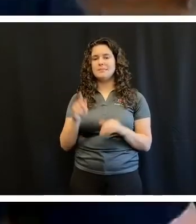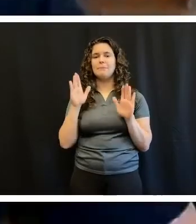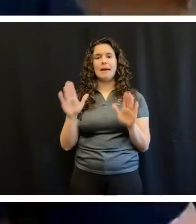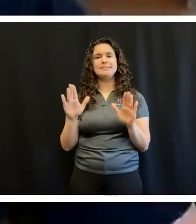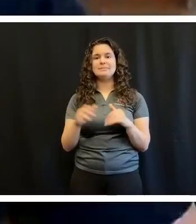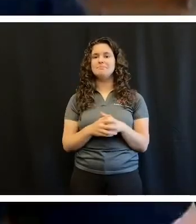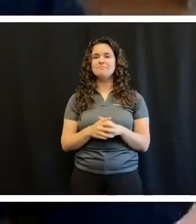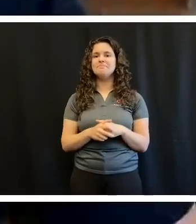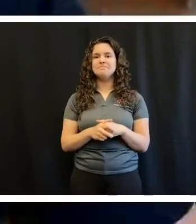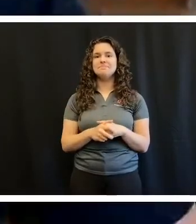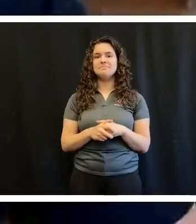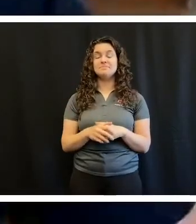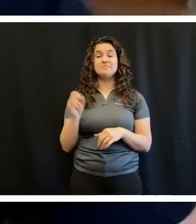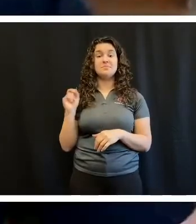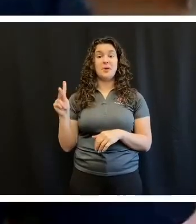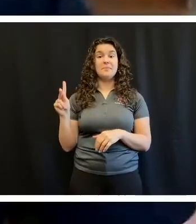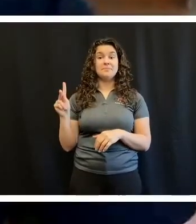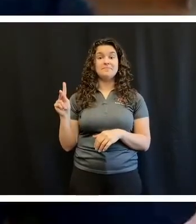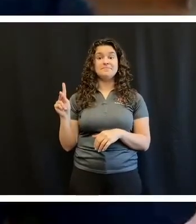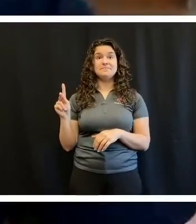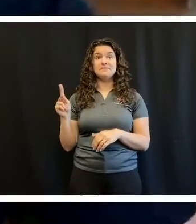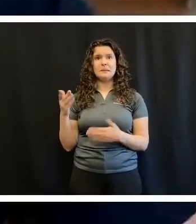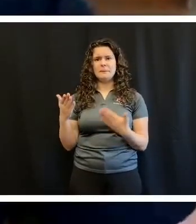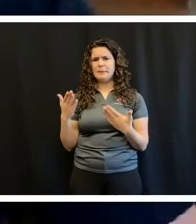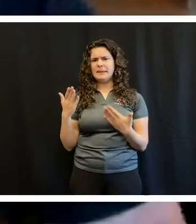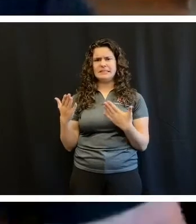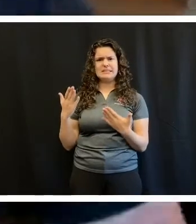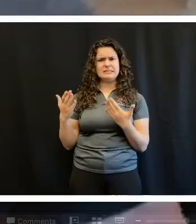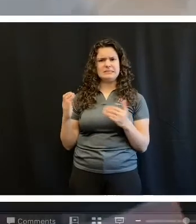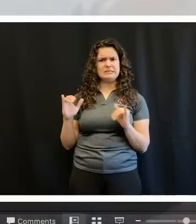Okay, maybe let's see if we can get. Yep, there we go.